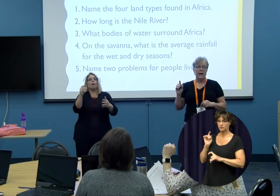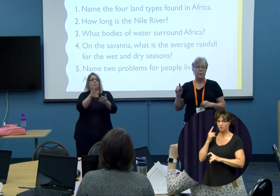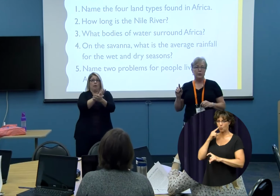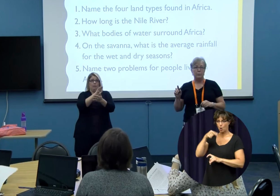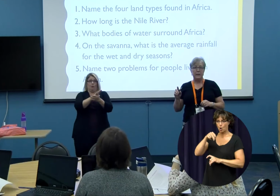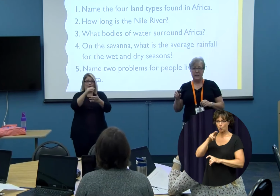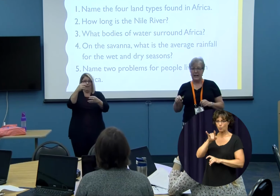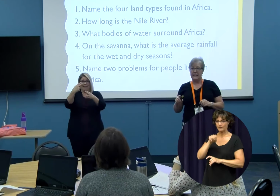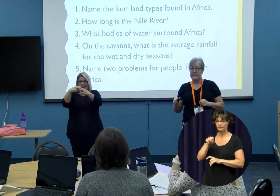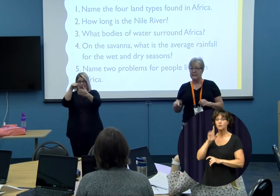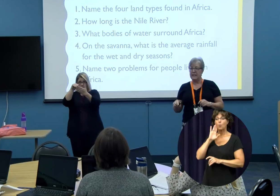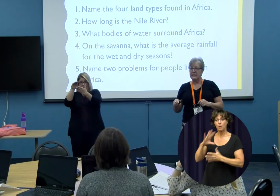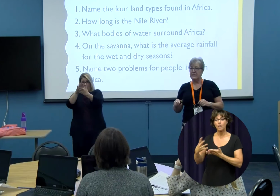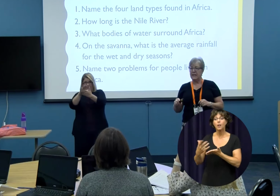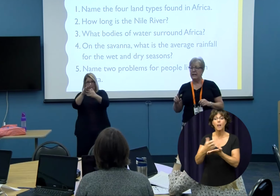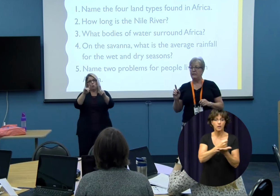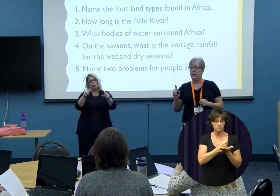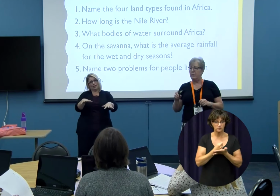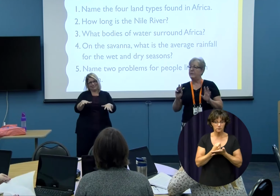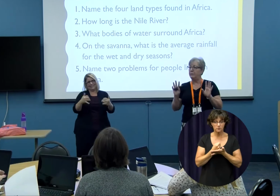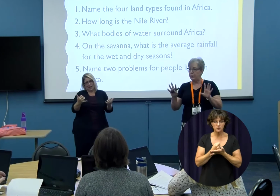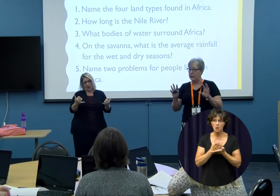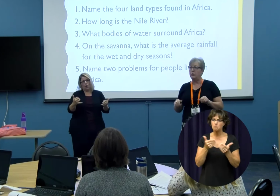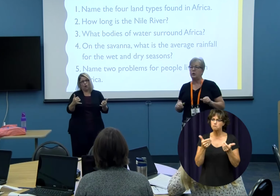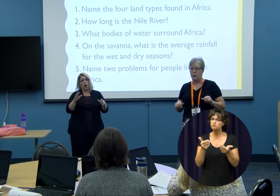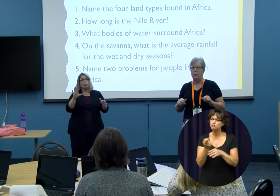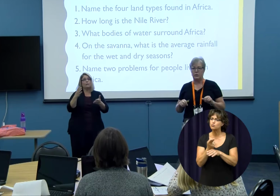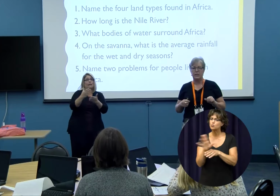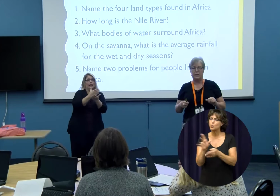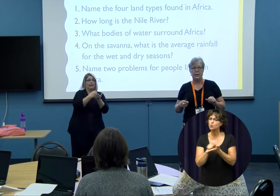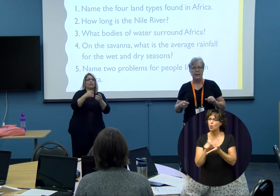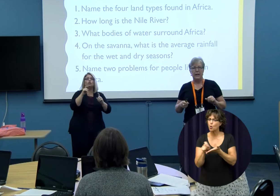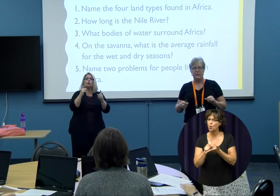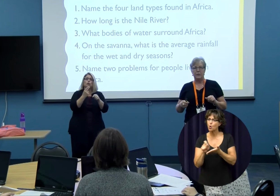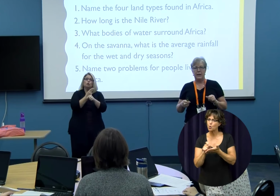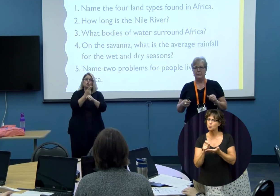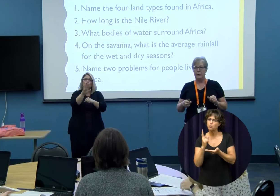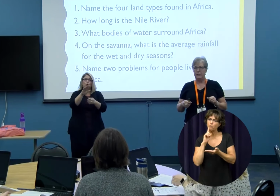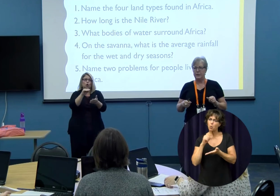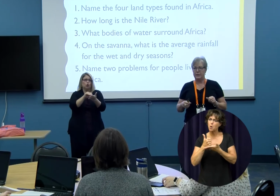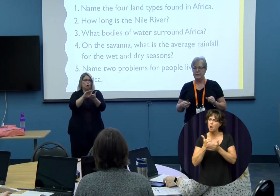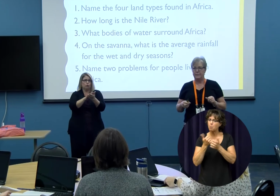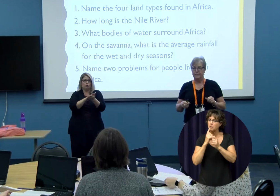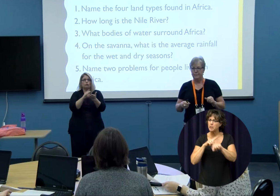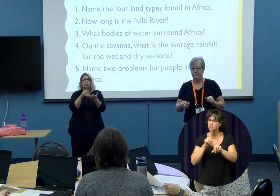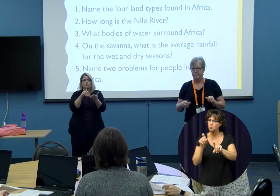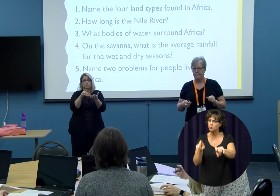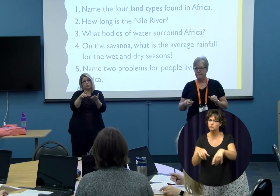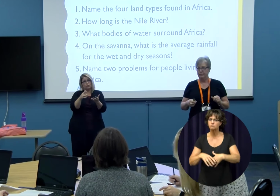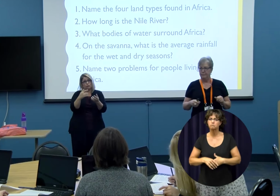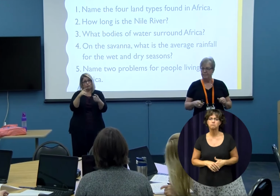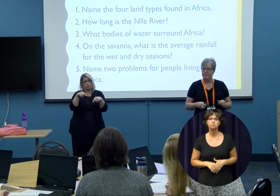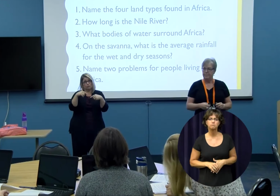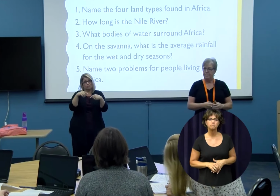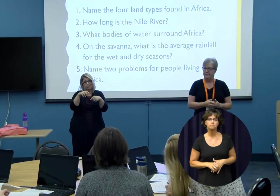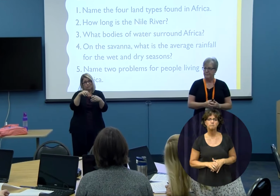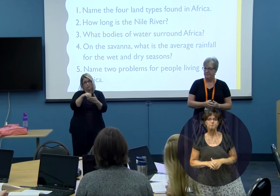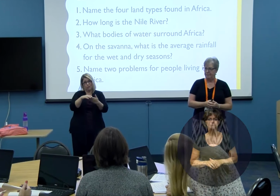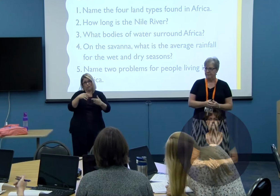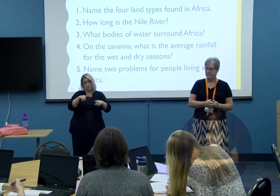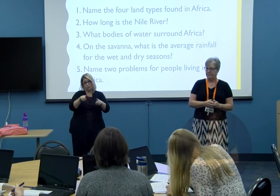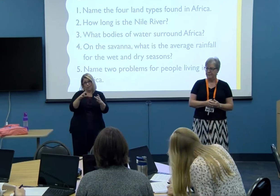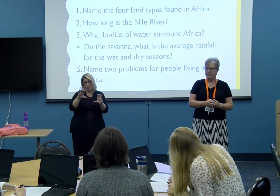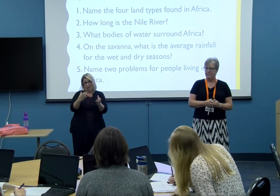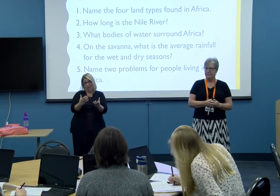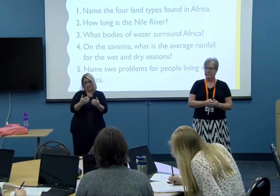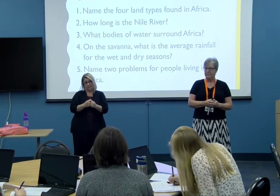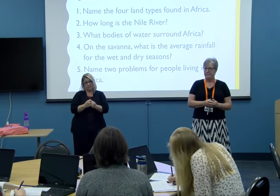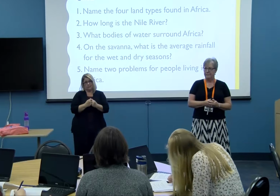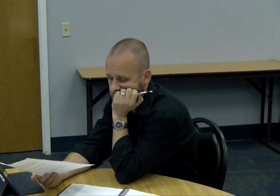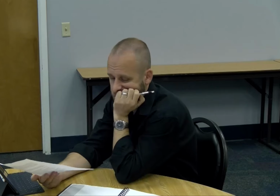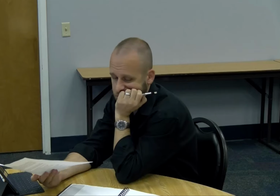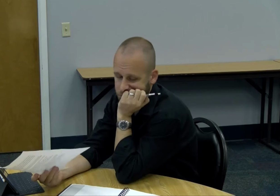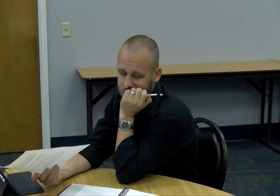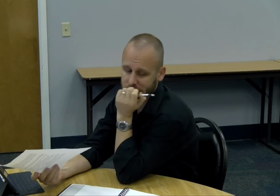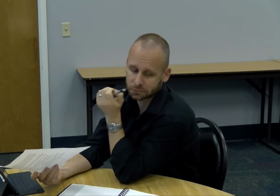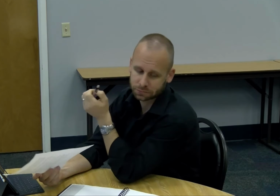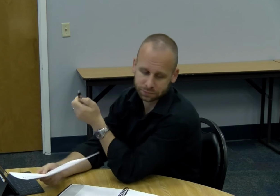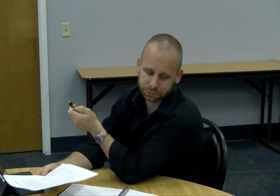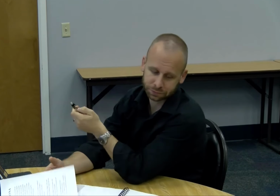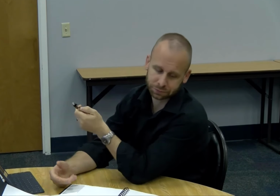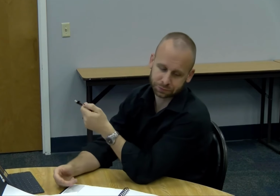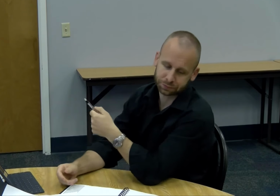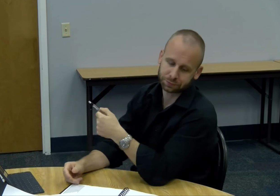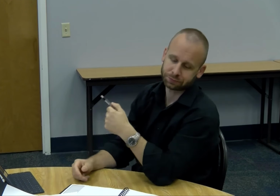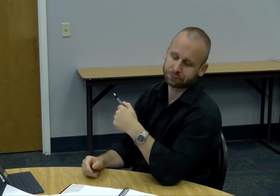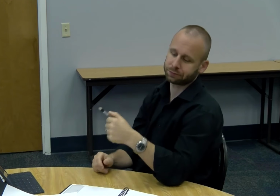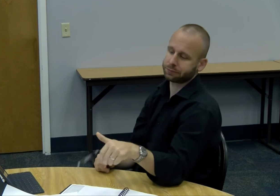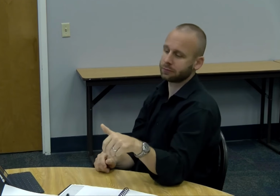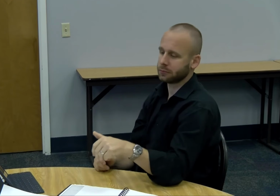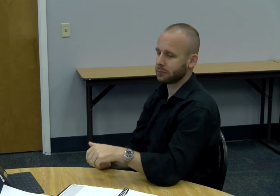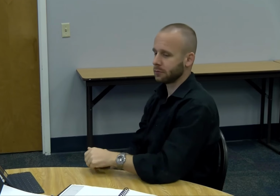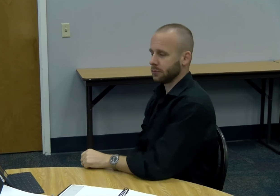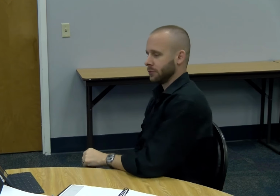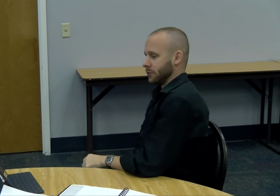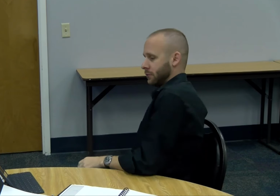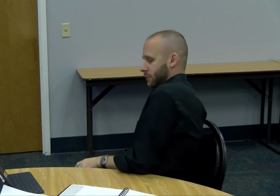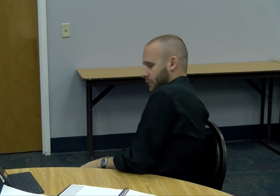I will be collecting this and feel free to use your notes to answer any of the questions.